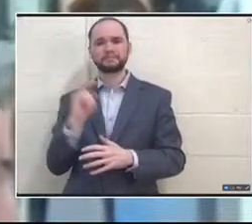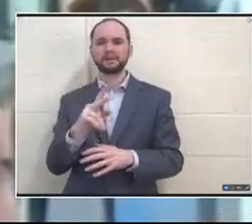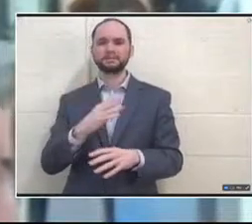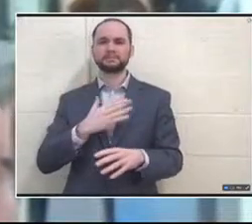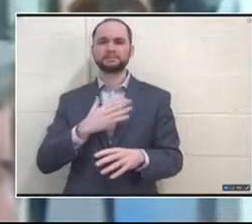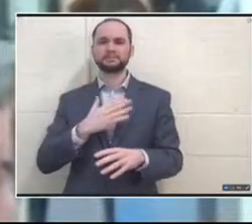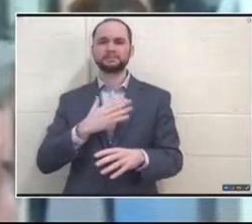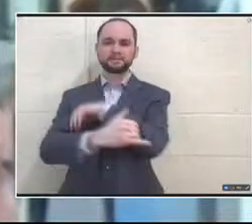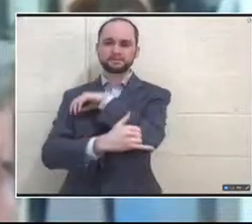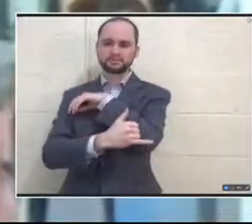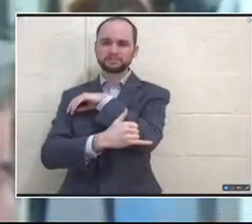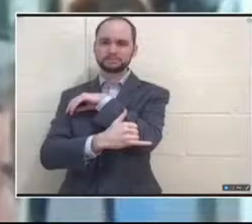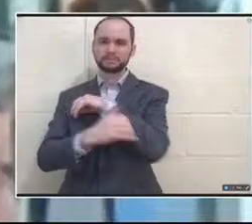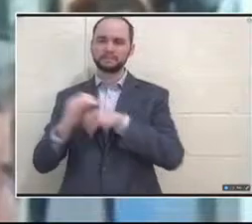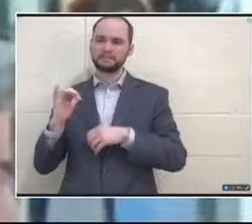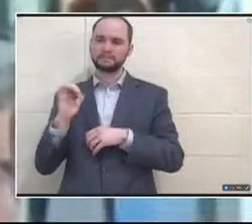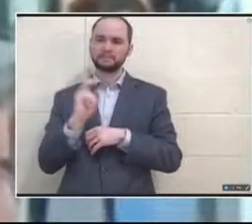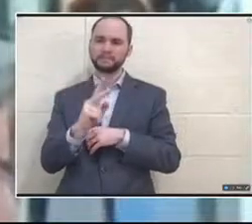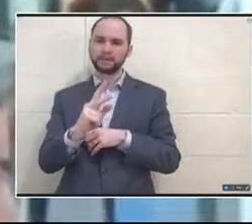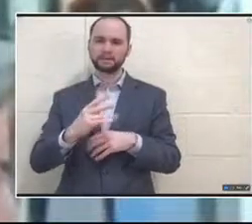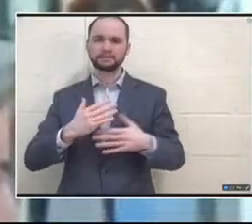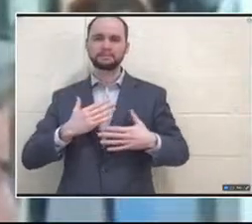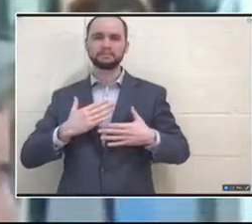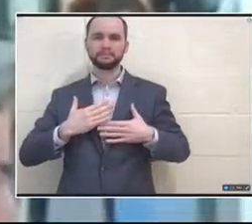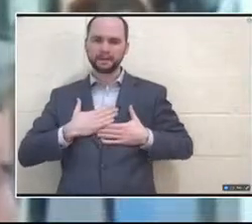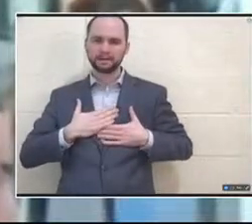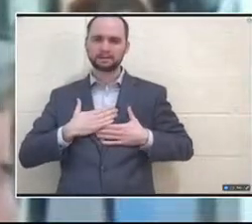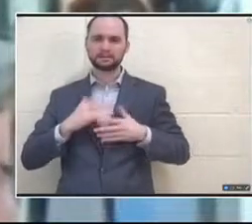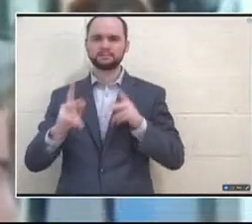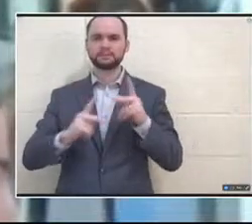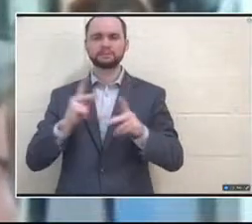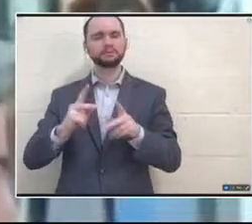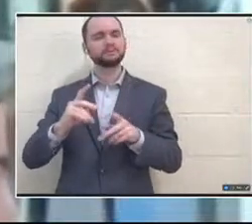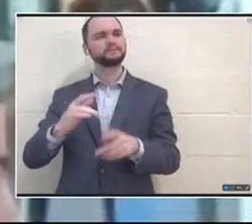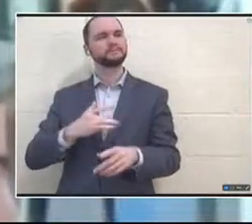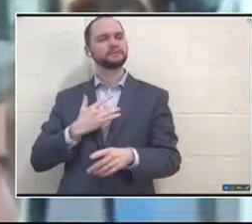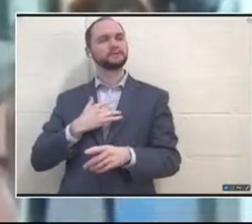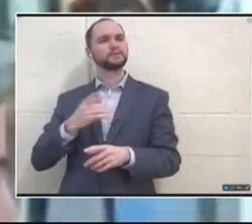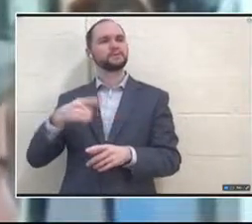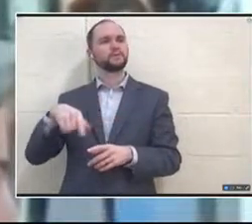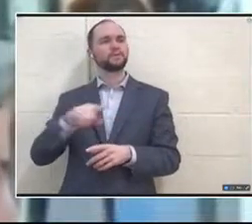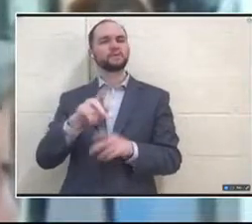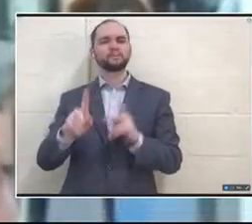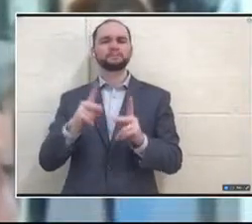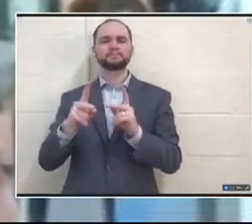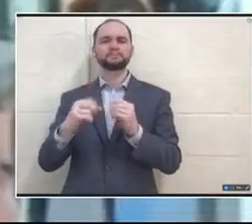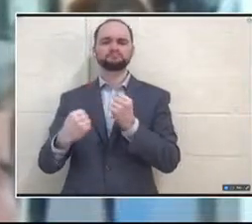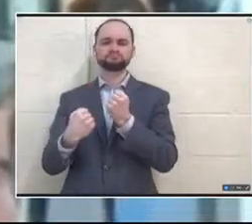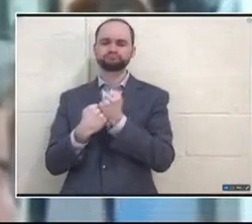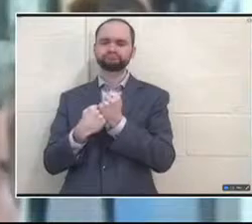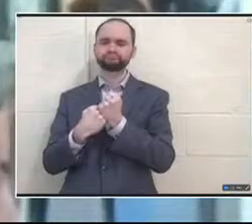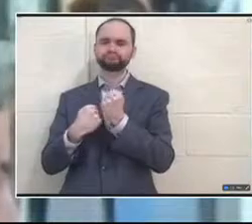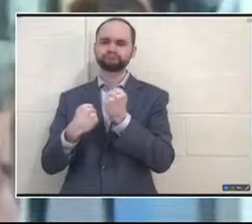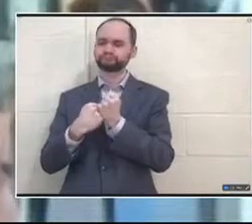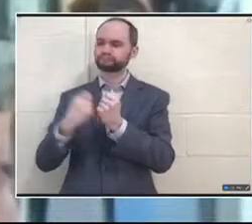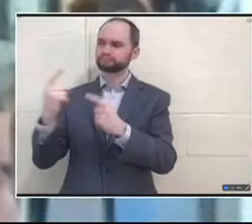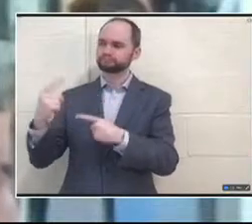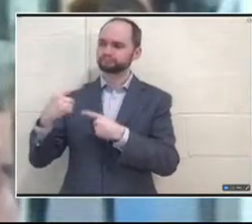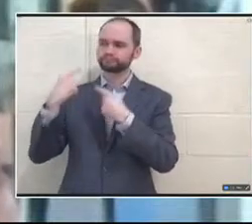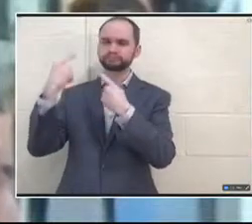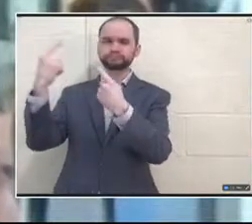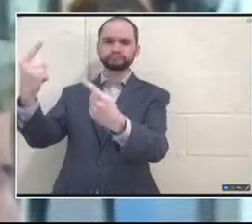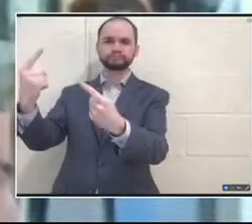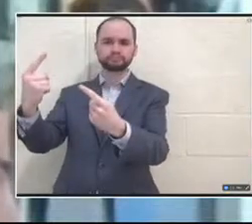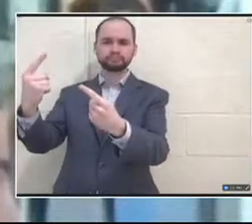those who had supported me for so long I needed to come back to sing for them and to show them what